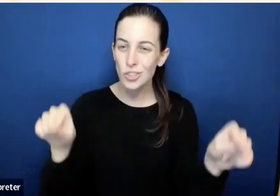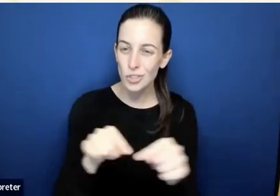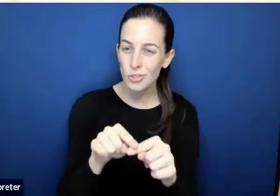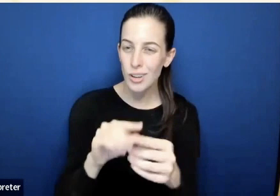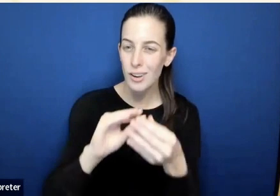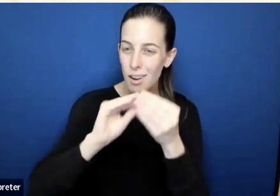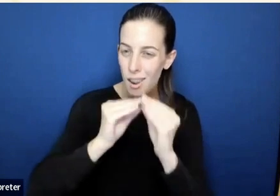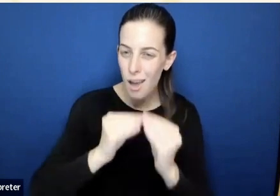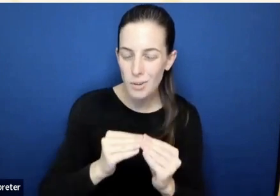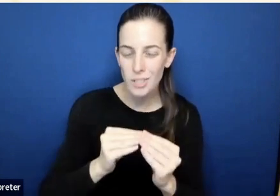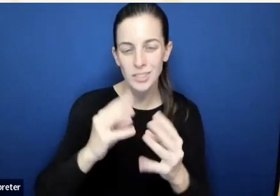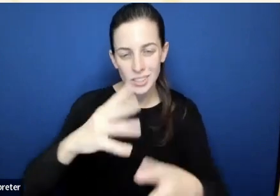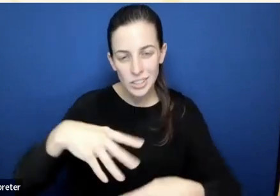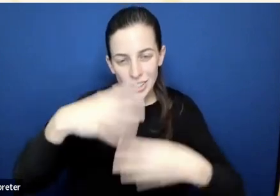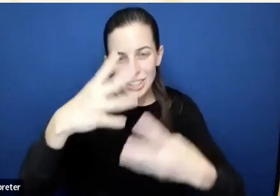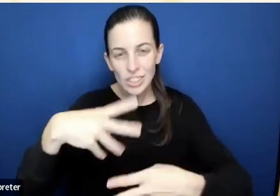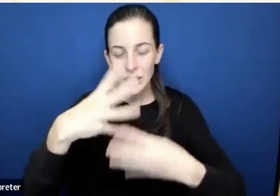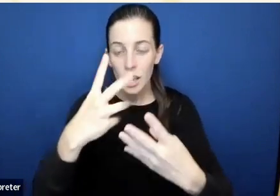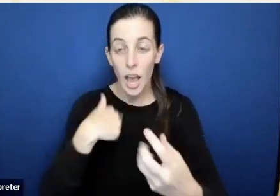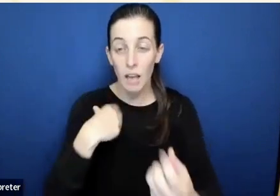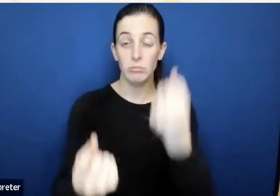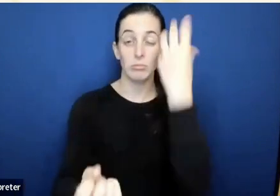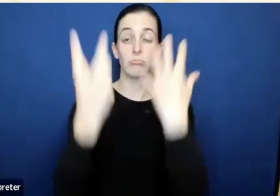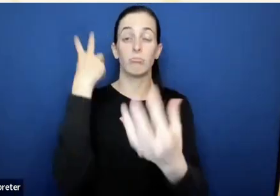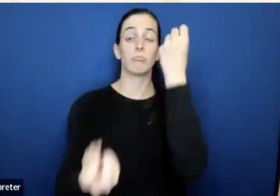he was showered with sudden and unexpected announcements.